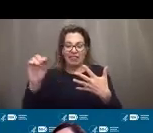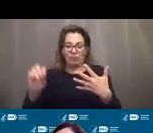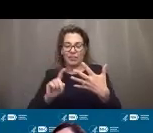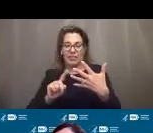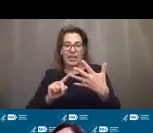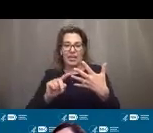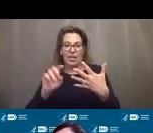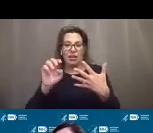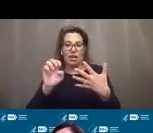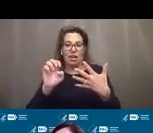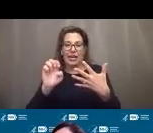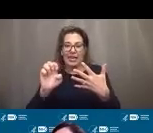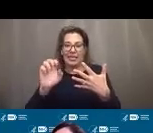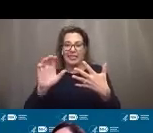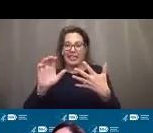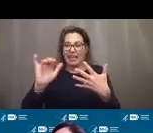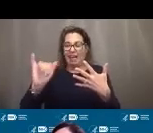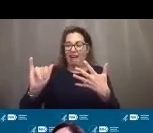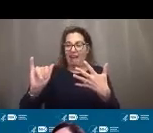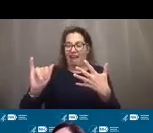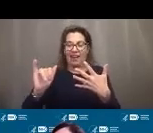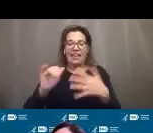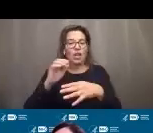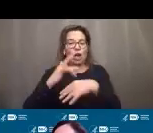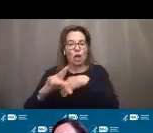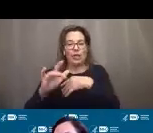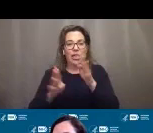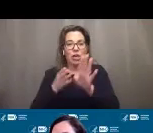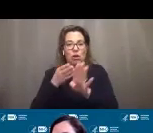then you are now an established investigator, so congratulations.